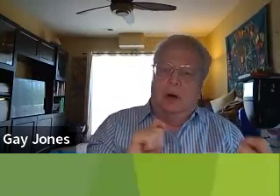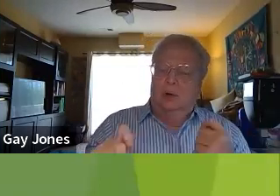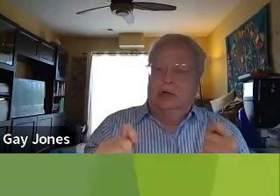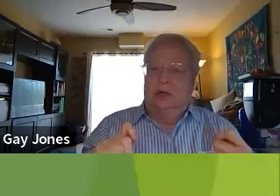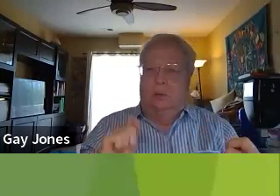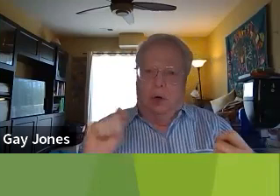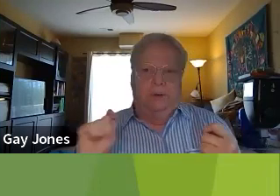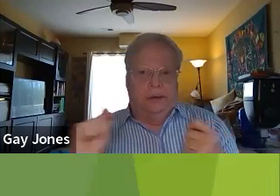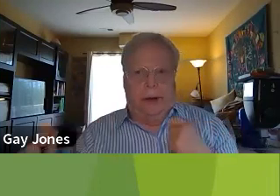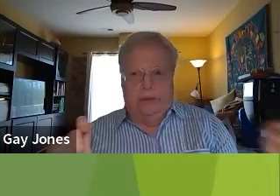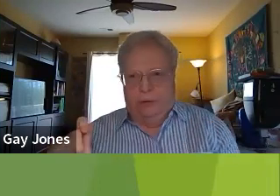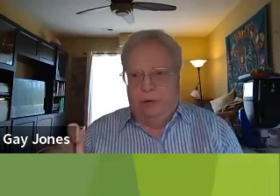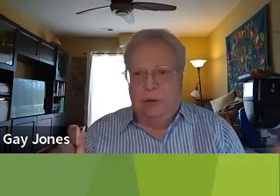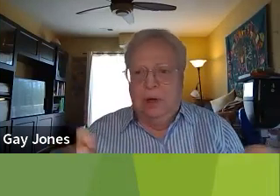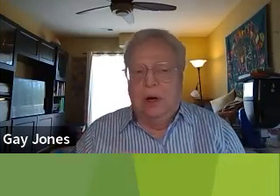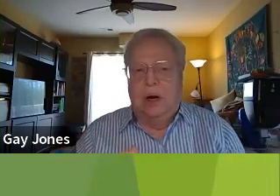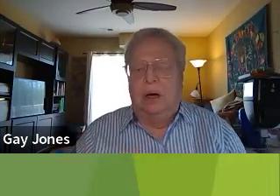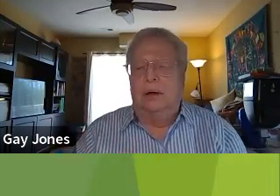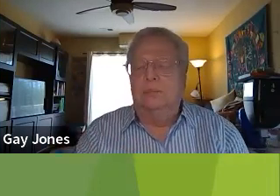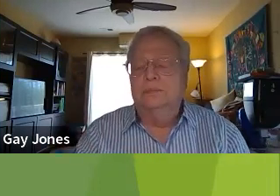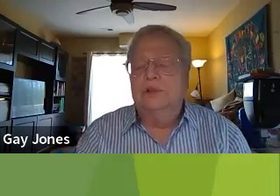an onus on one or the other.